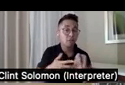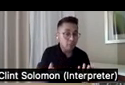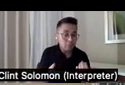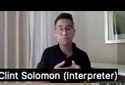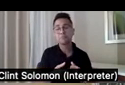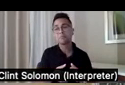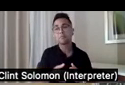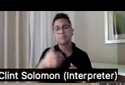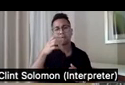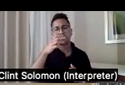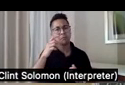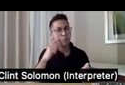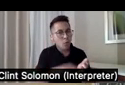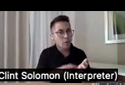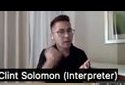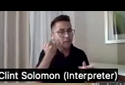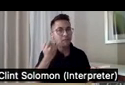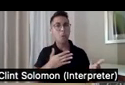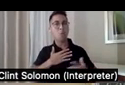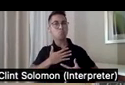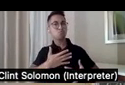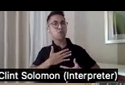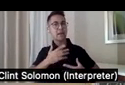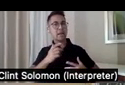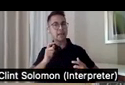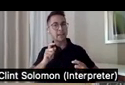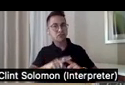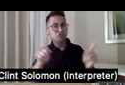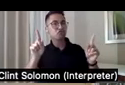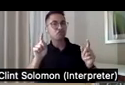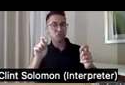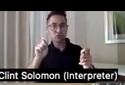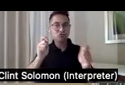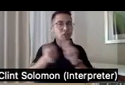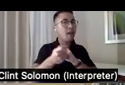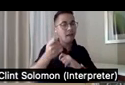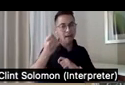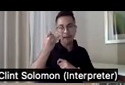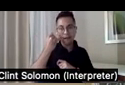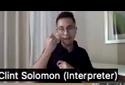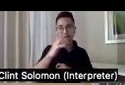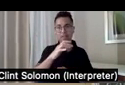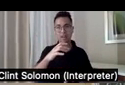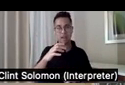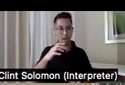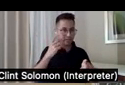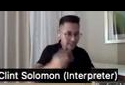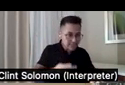change when they see or touch their preferred option so that's individual to the child